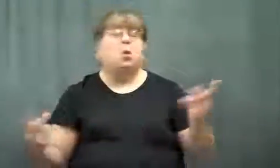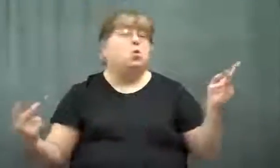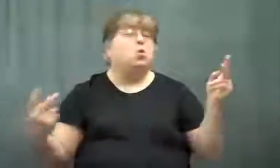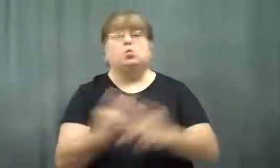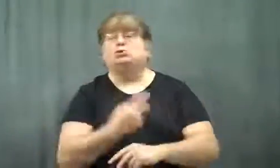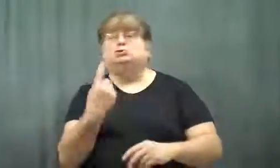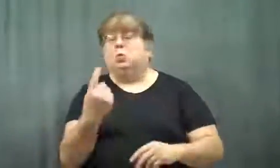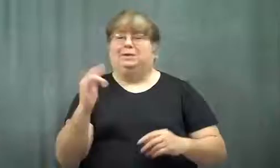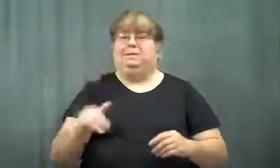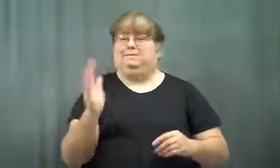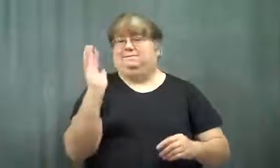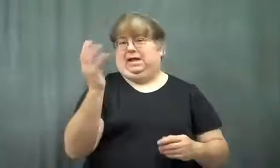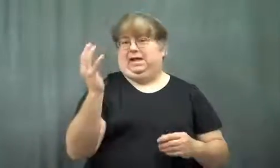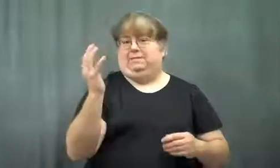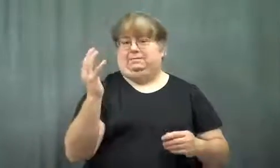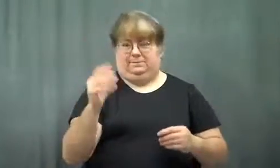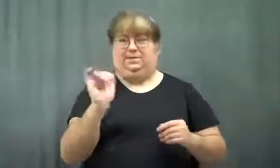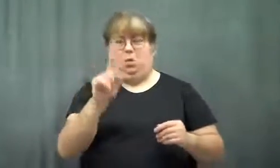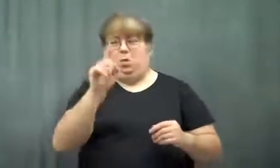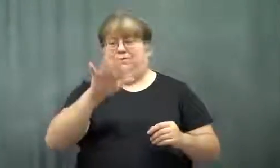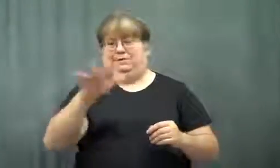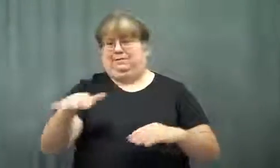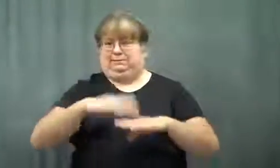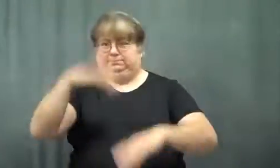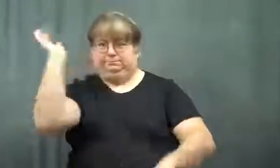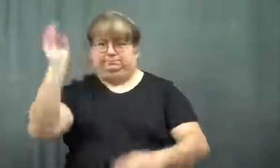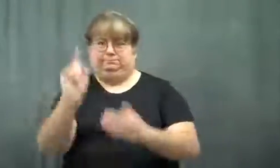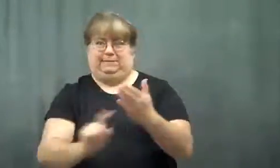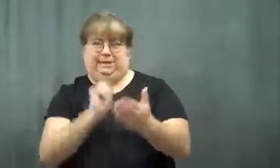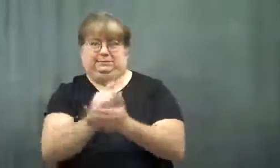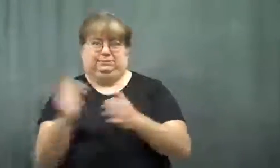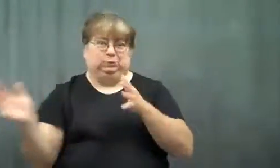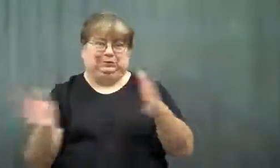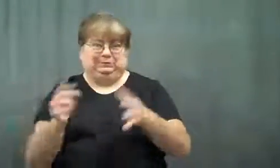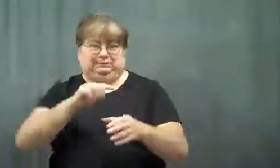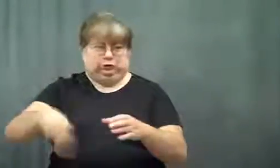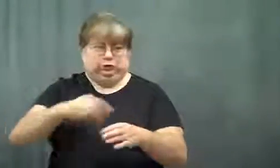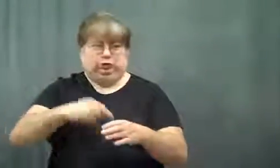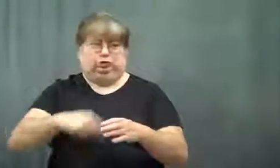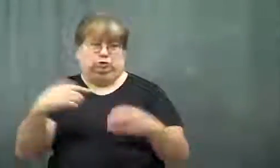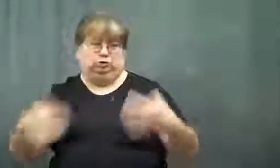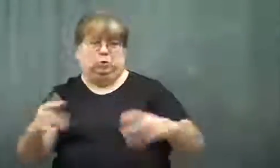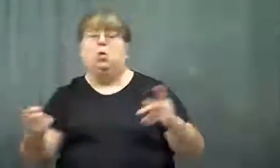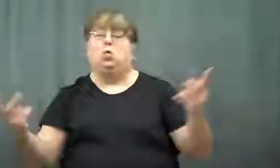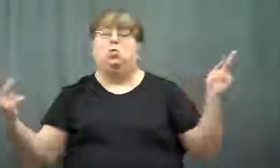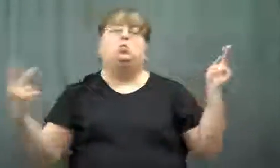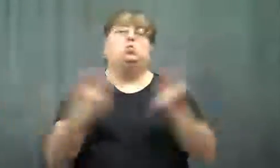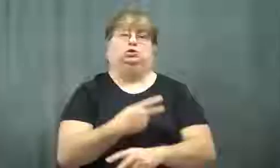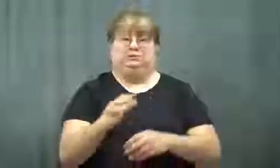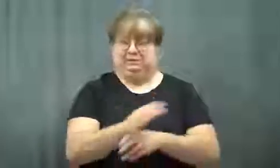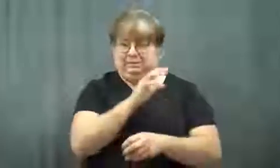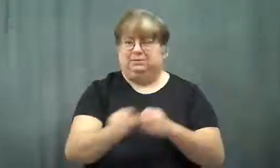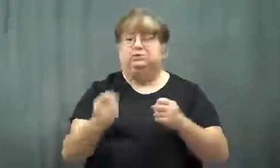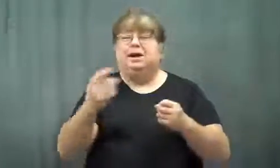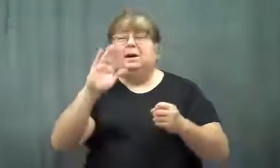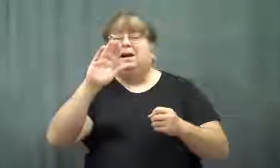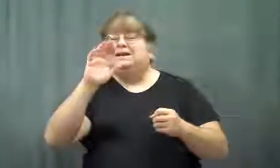Category 5 is 150 mph and up, it's the worst, and causes the most damage.